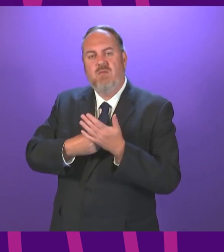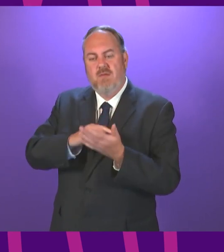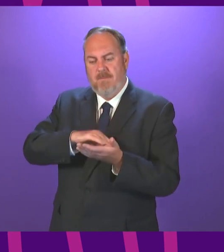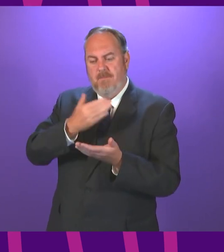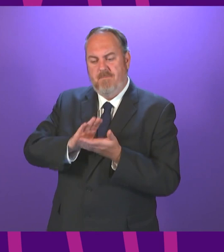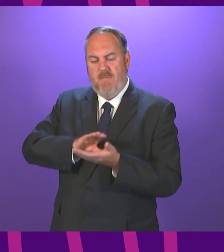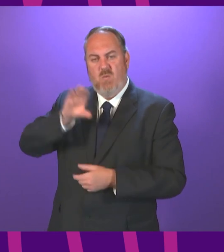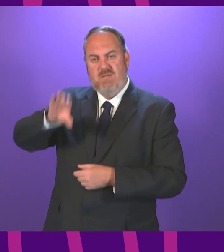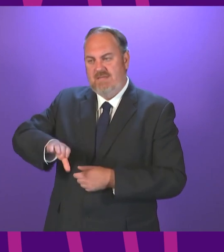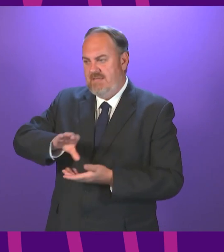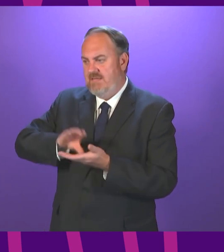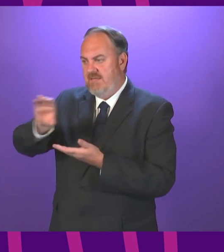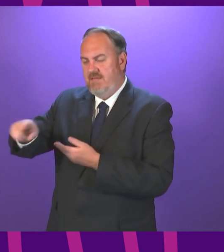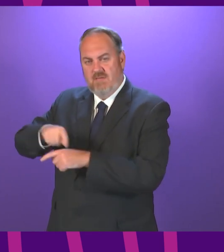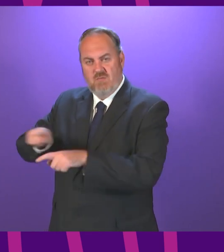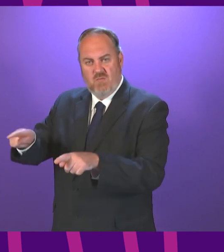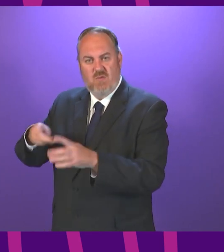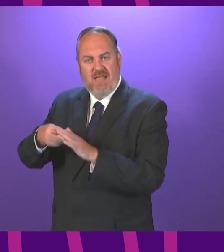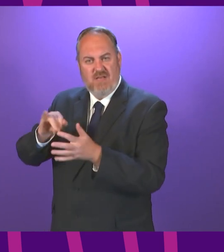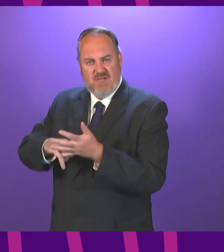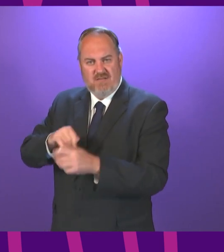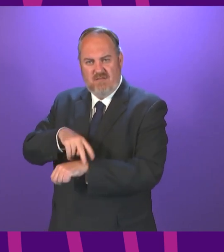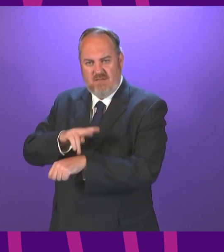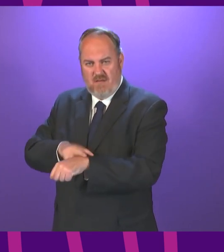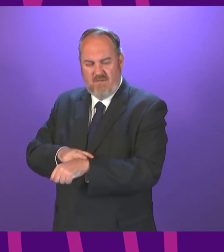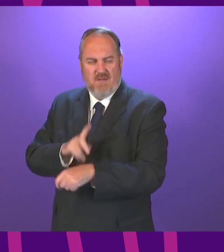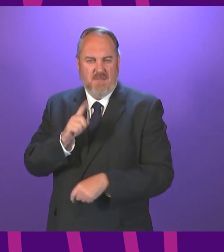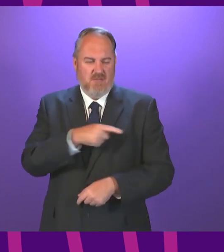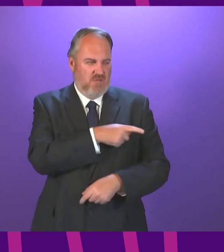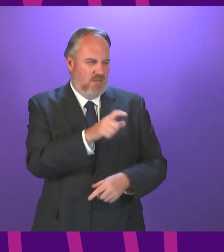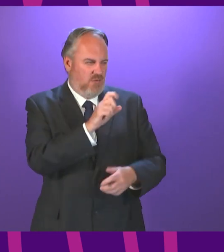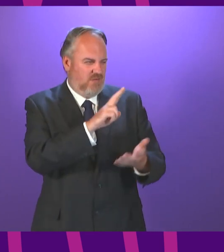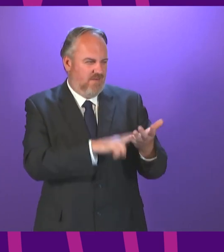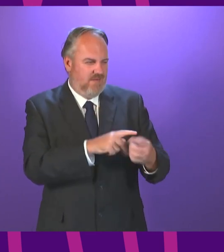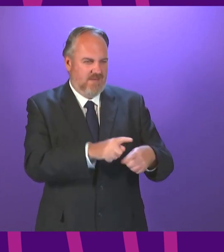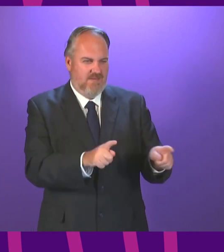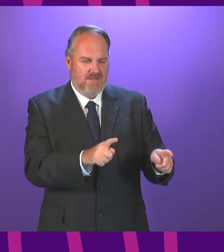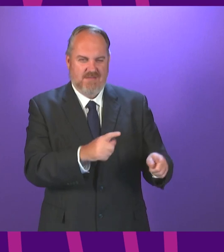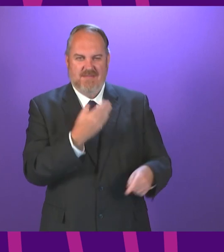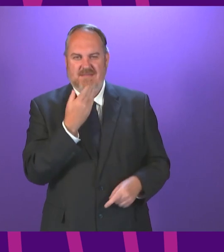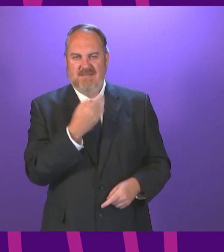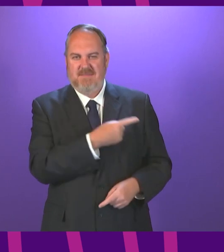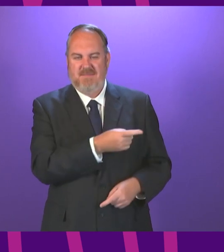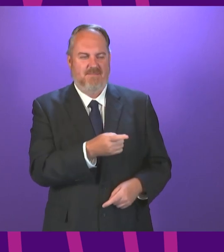I come back to the central contradiction that is at the heart of the Conservative argument on the matter. The most important things that we can do to support the NHS are to